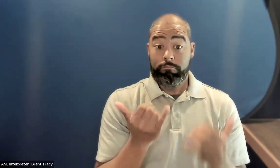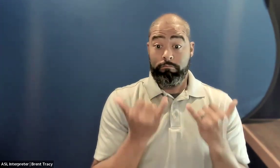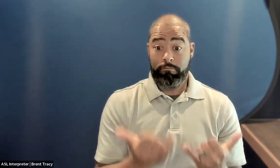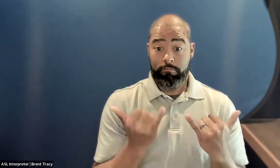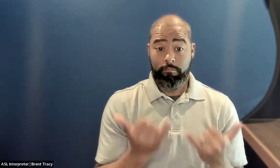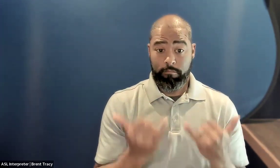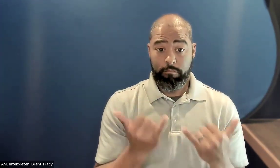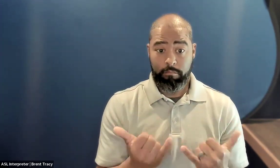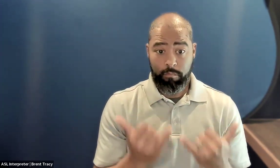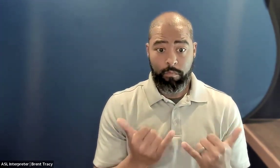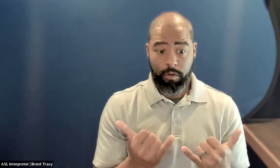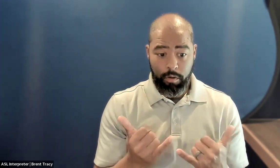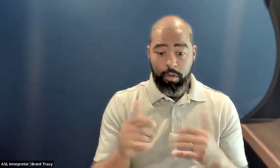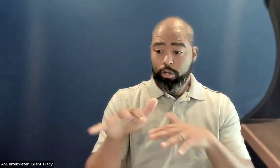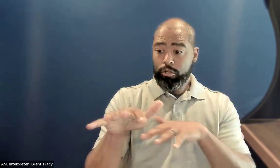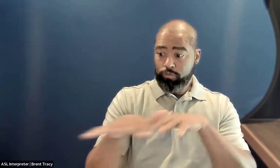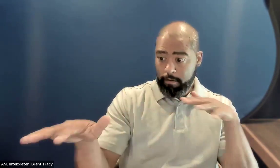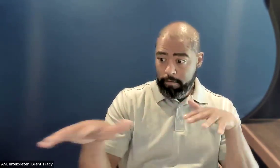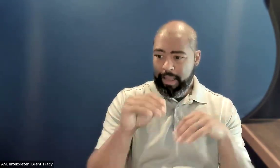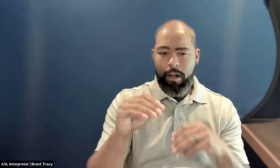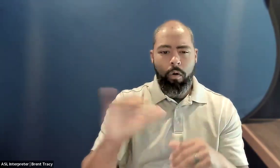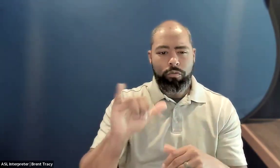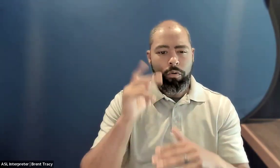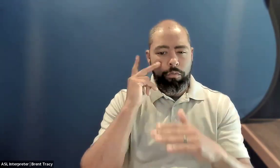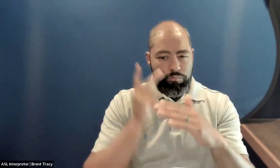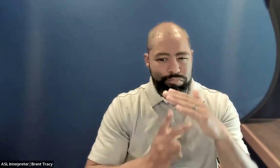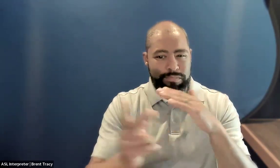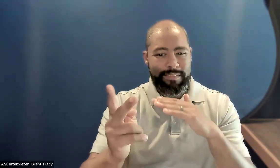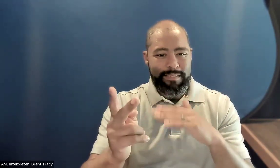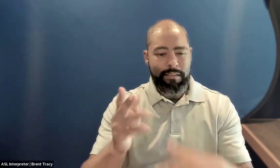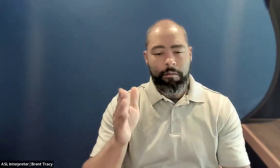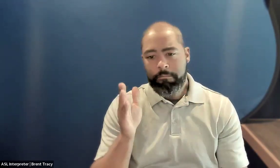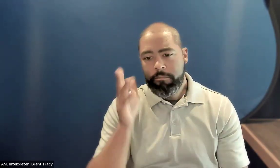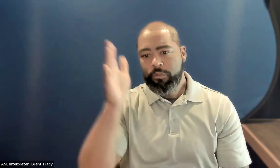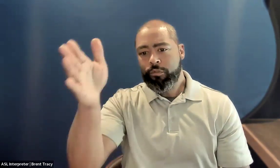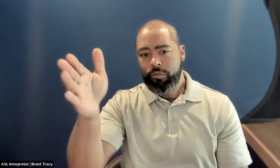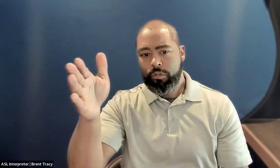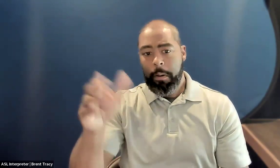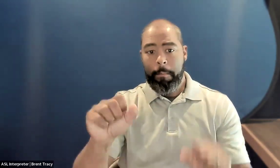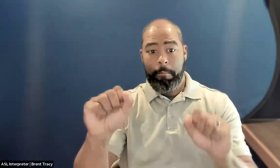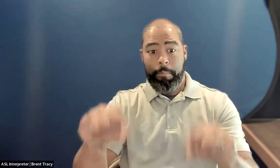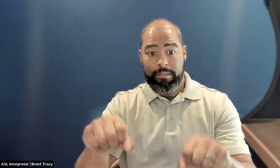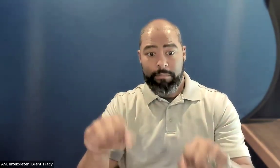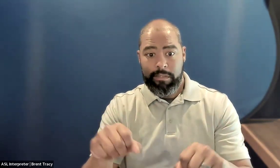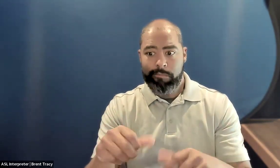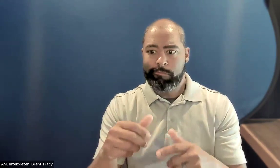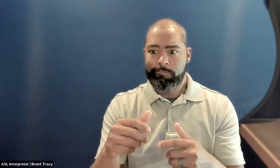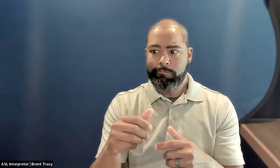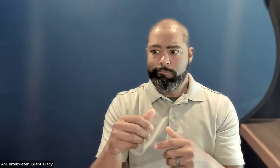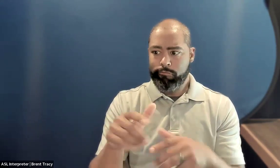It also presents future so-called no build conditions, which is background roadway conditions without the project